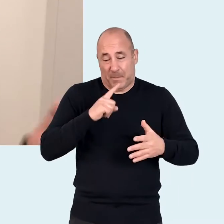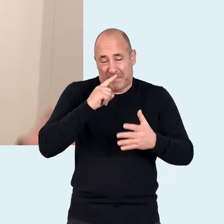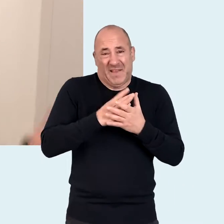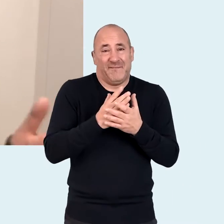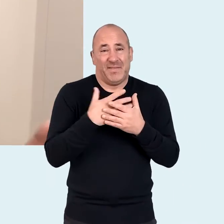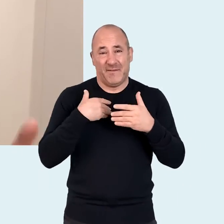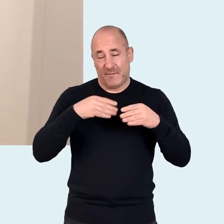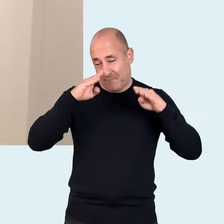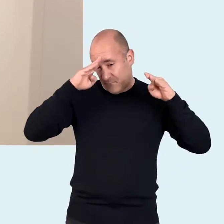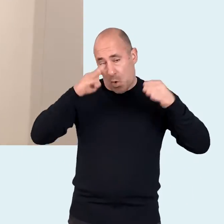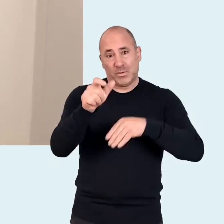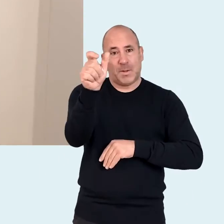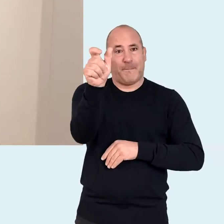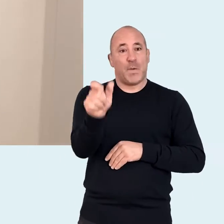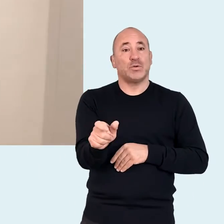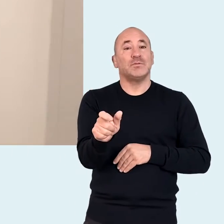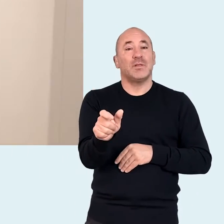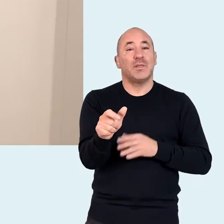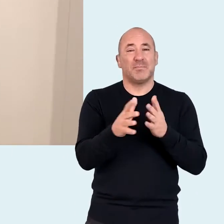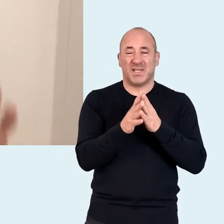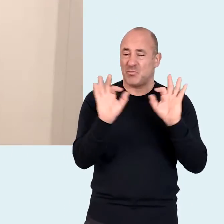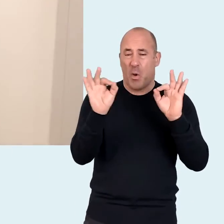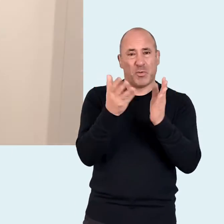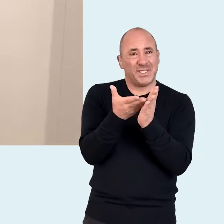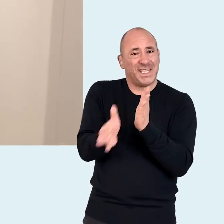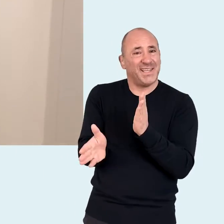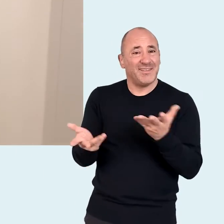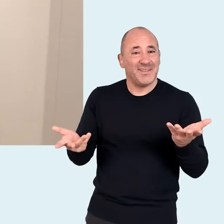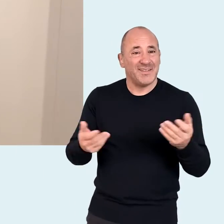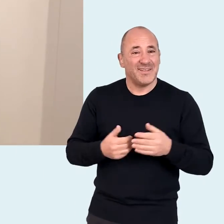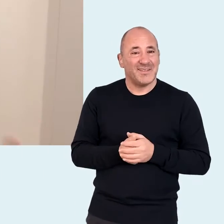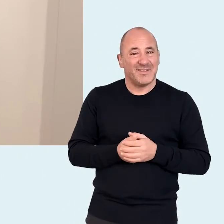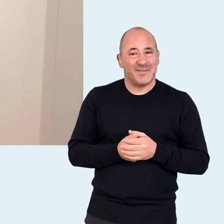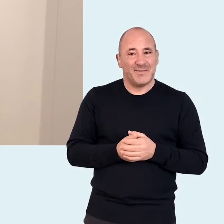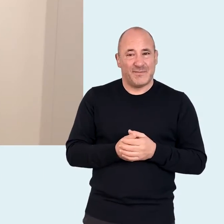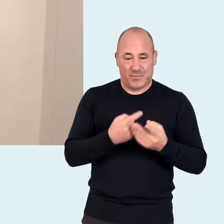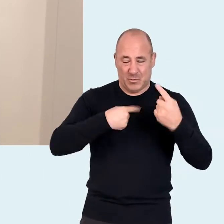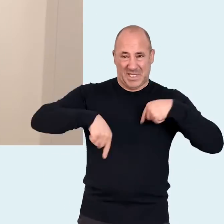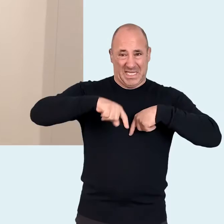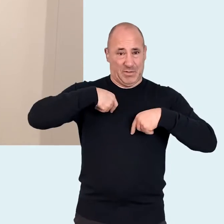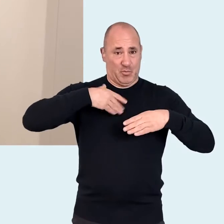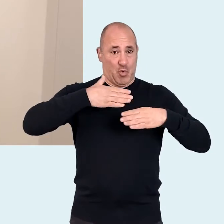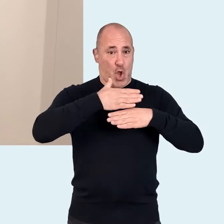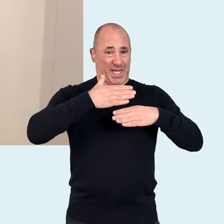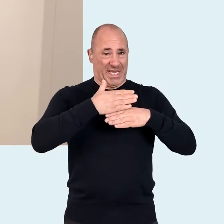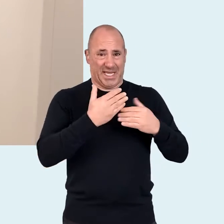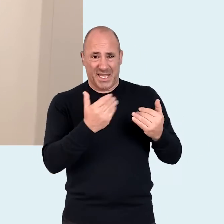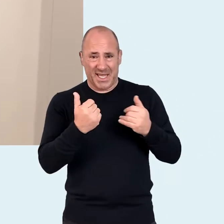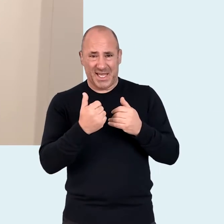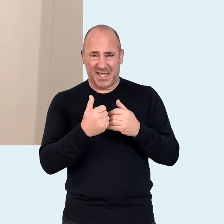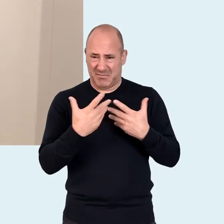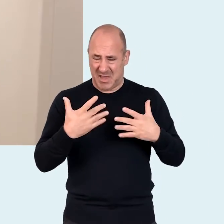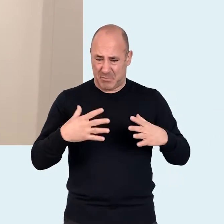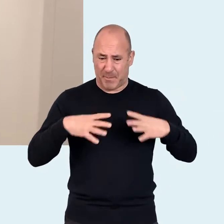I believe if we take a person centred approach, then no one will be left behind. If we as